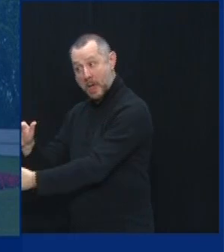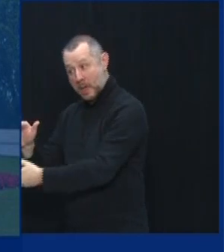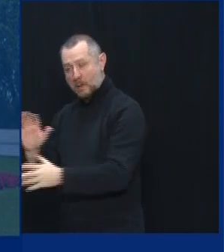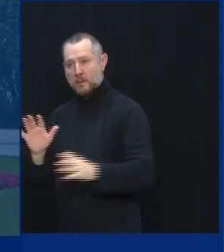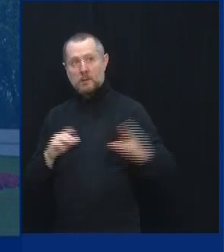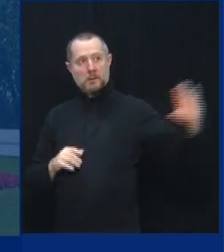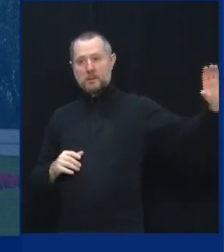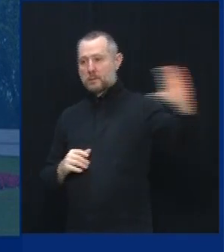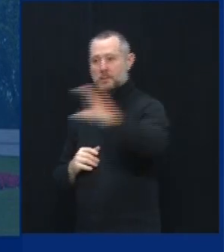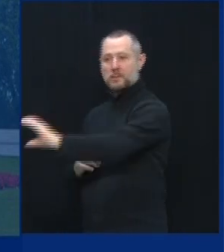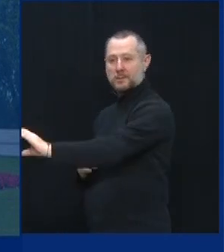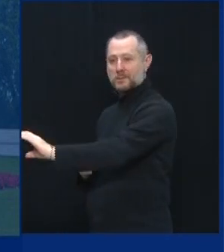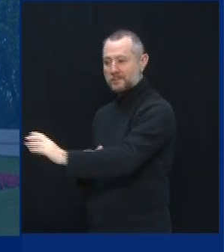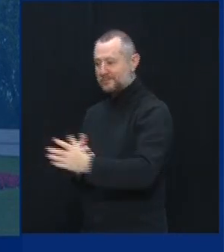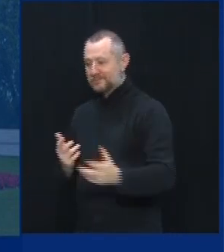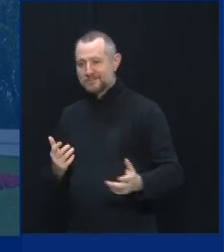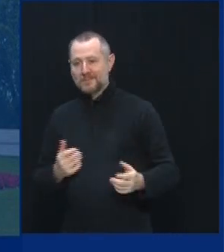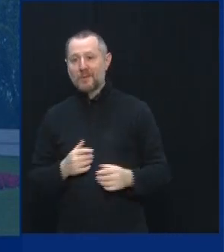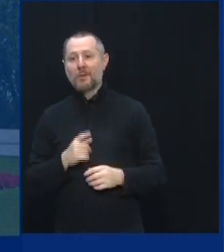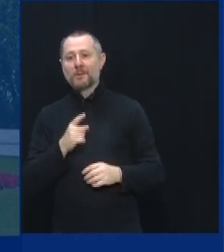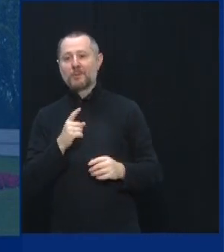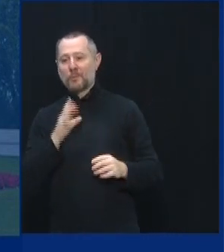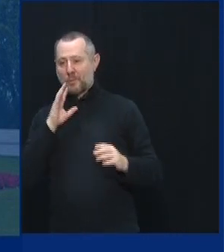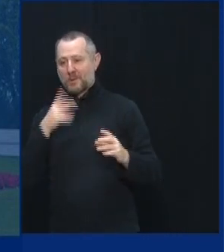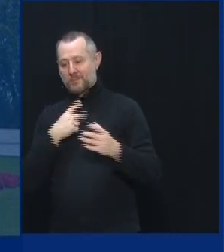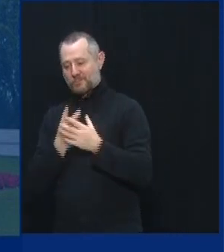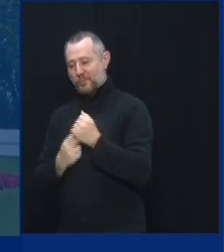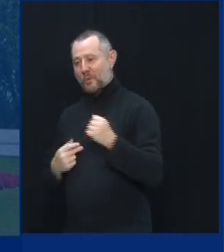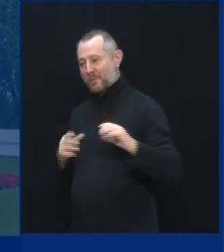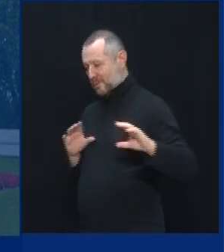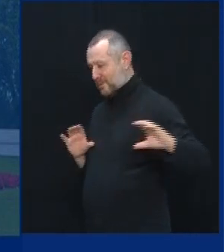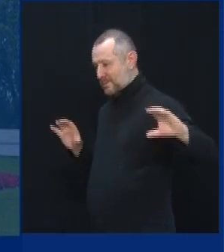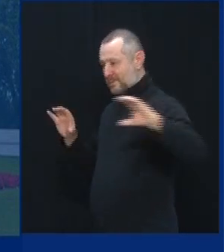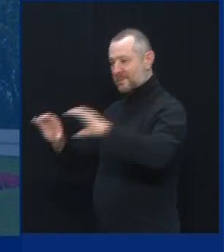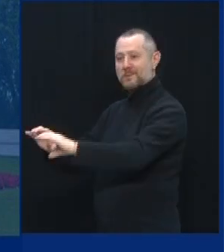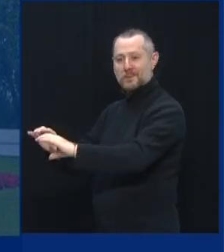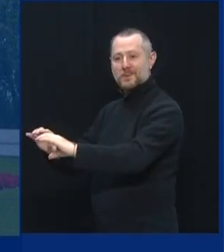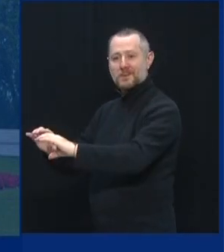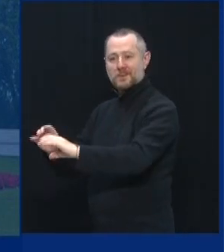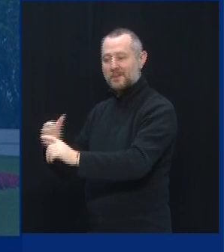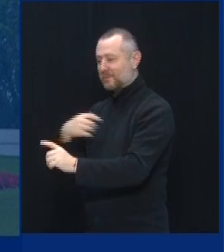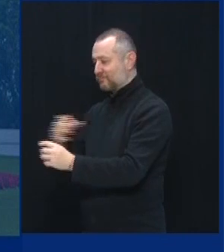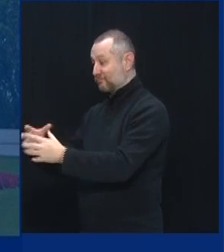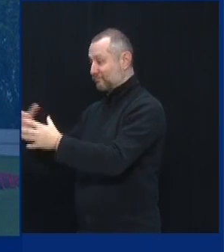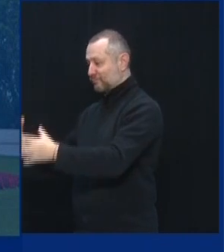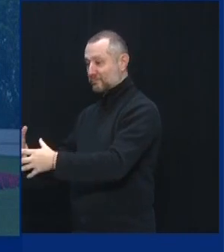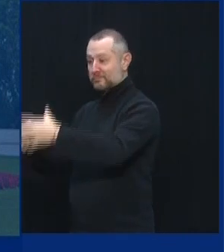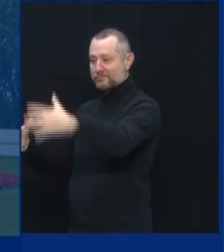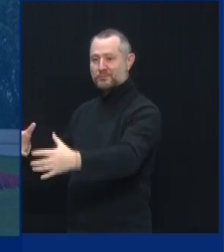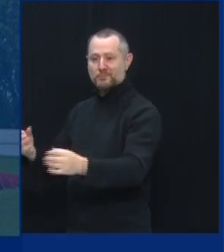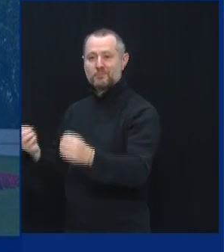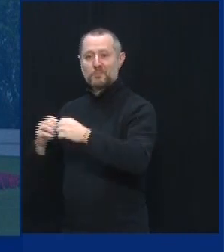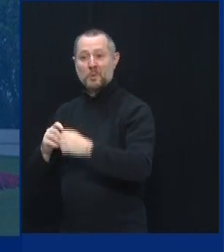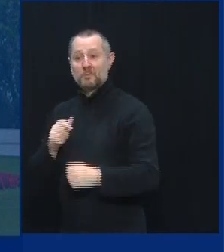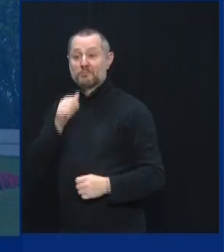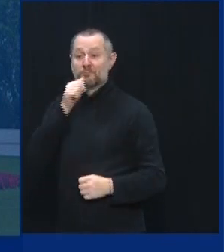GOING TO SUPPLY PRIVATE PHARMACIES ALSO, WHICH WILL EXPAND THE PRIVATE PHARMACY